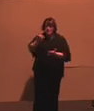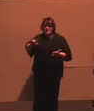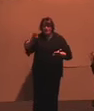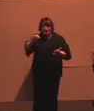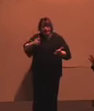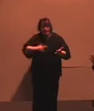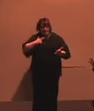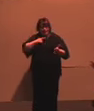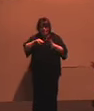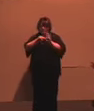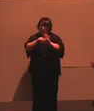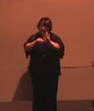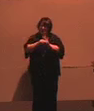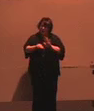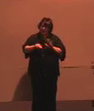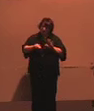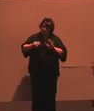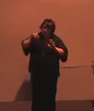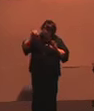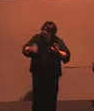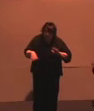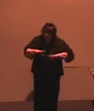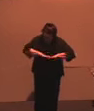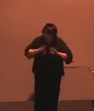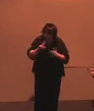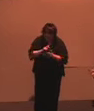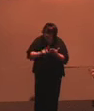So this house is not designed for specific family